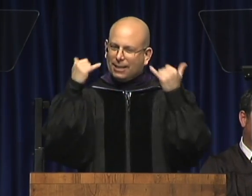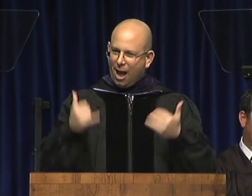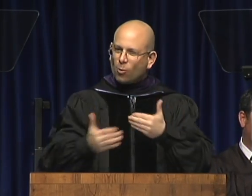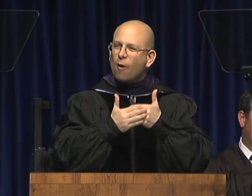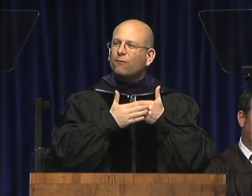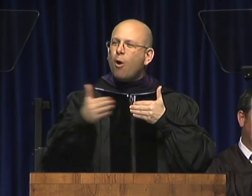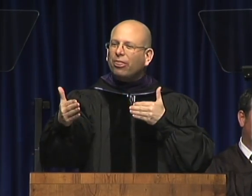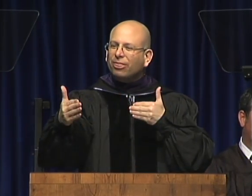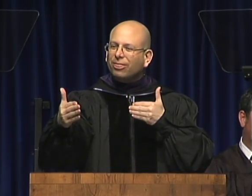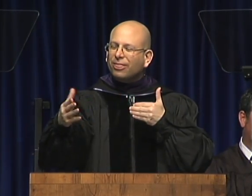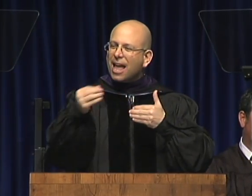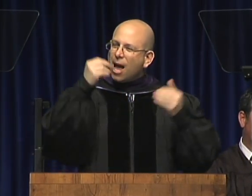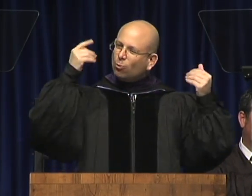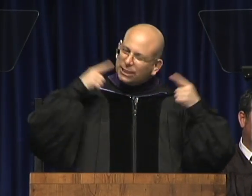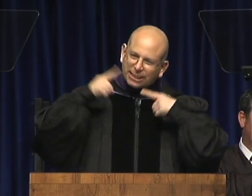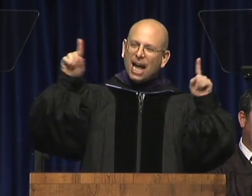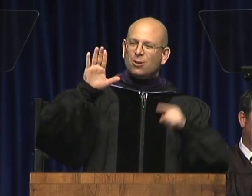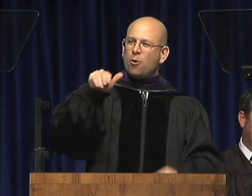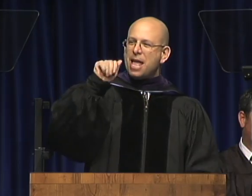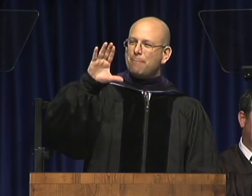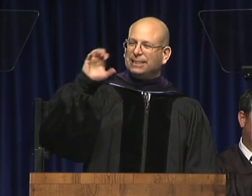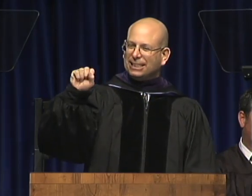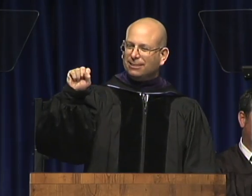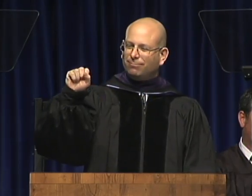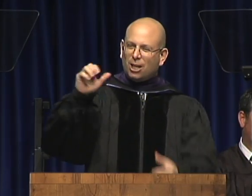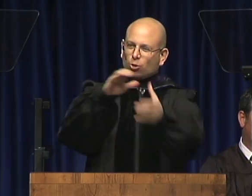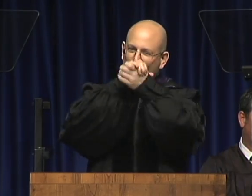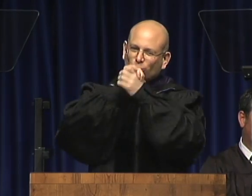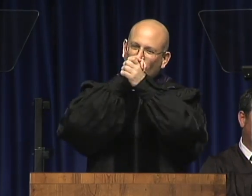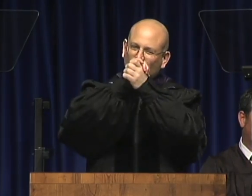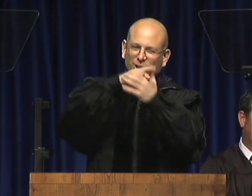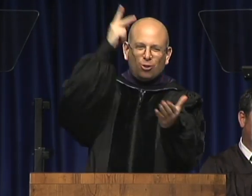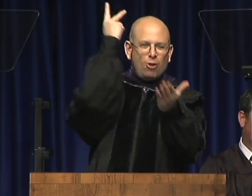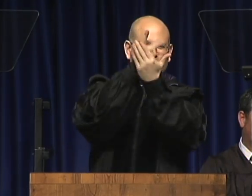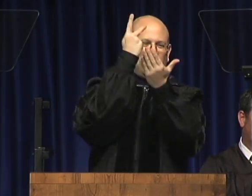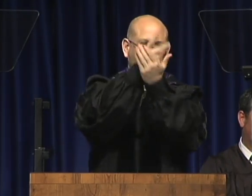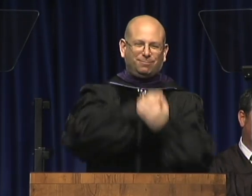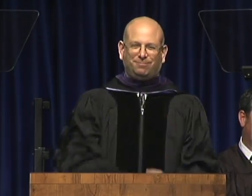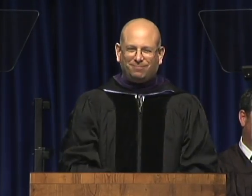Now go forth and recite your ABCs. Congratulations, graduates.